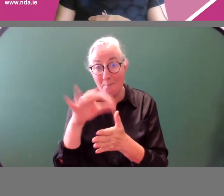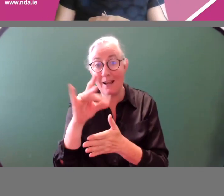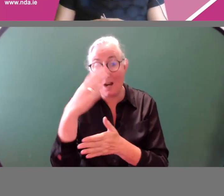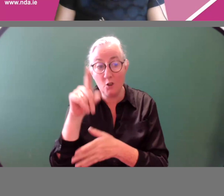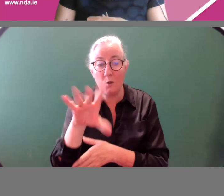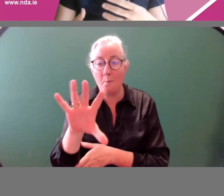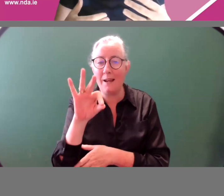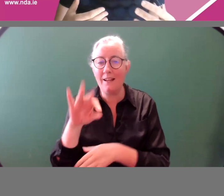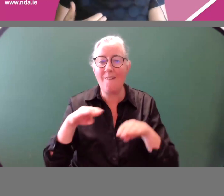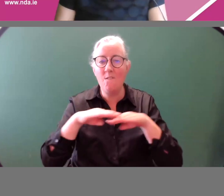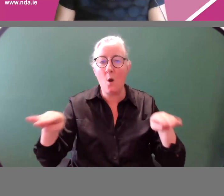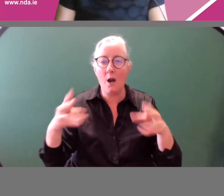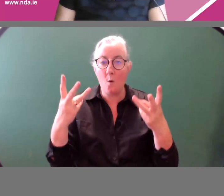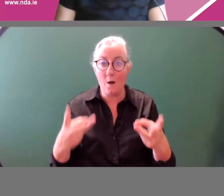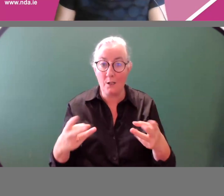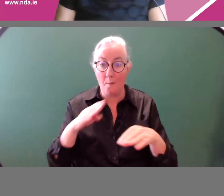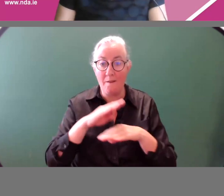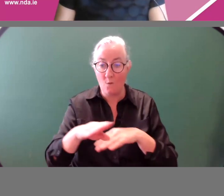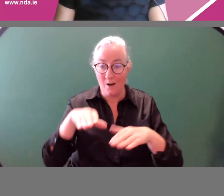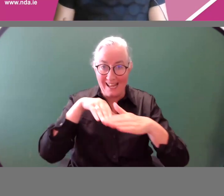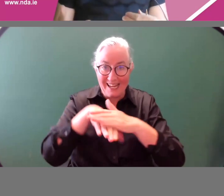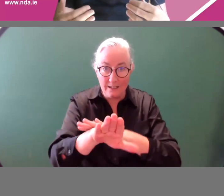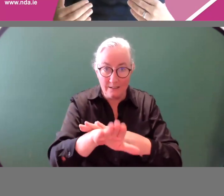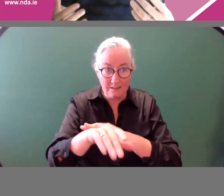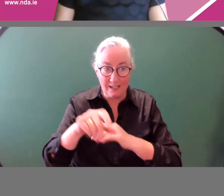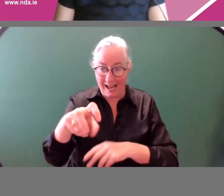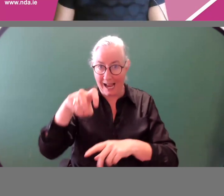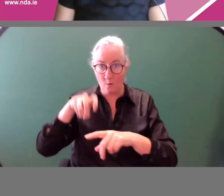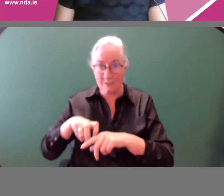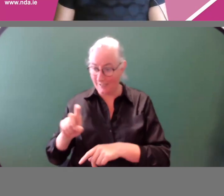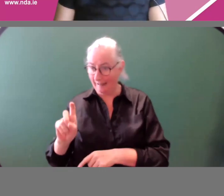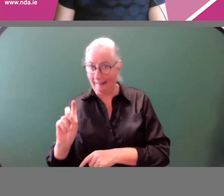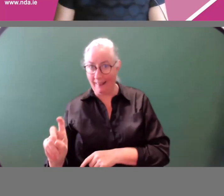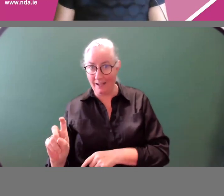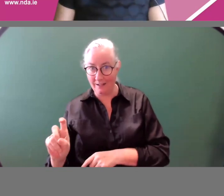want to go to before you enter the lift. And the position of the lift controls here are